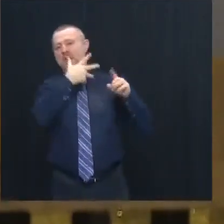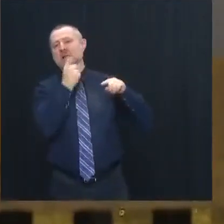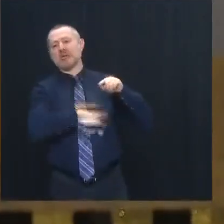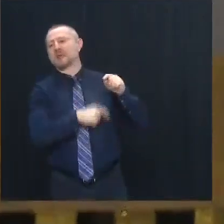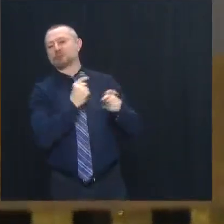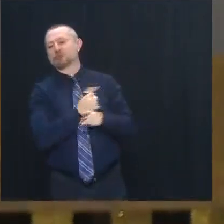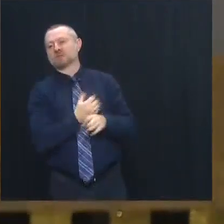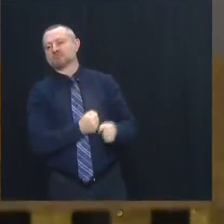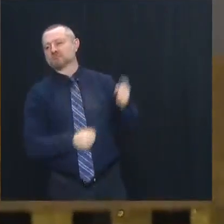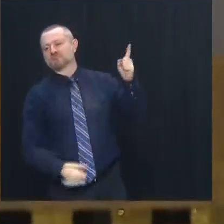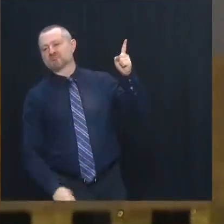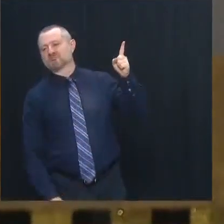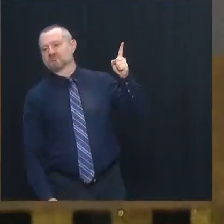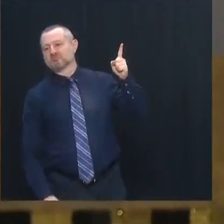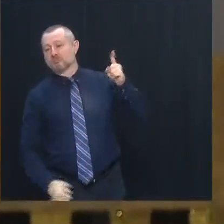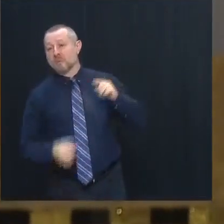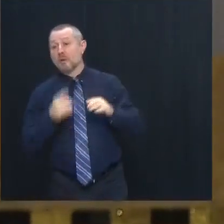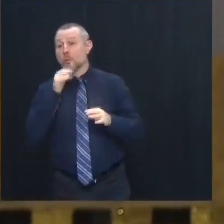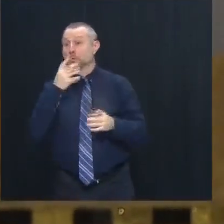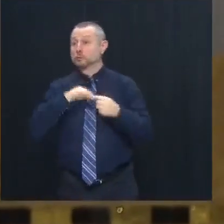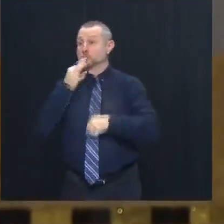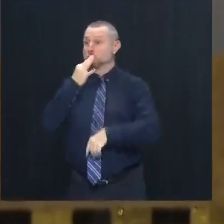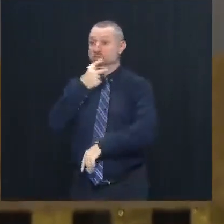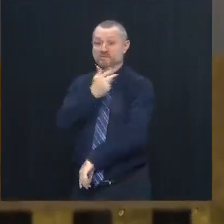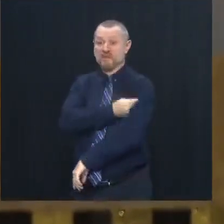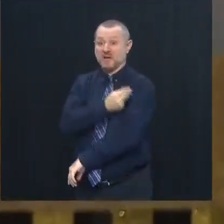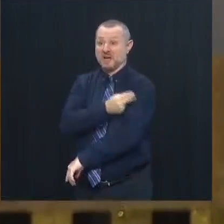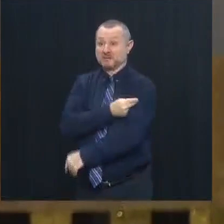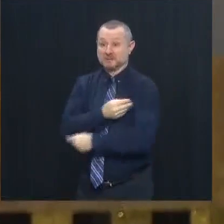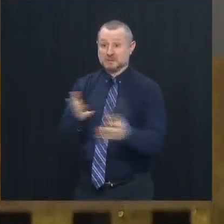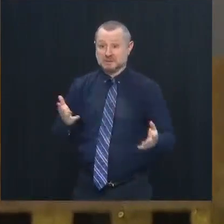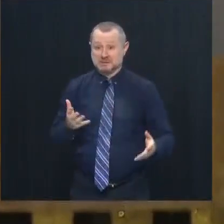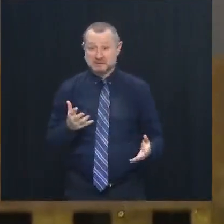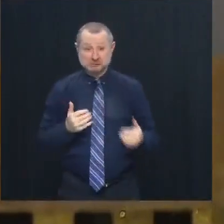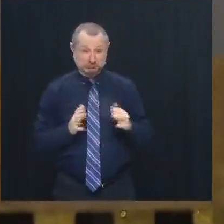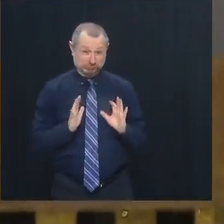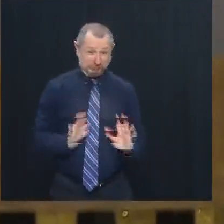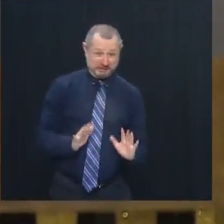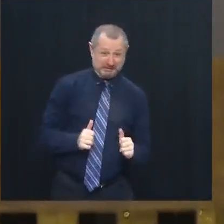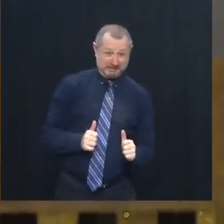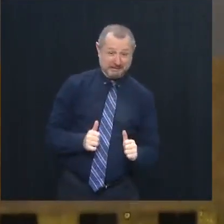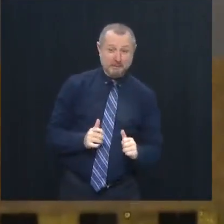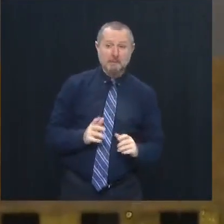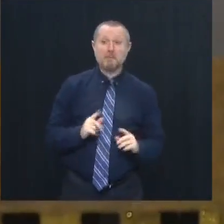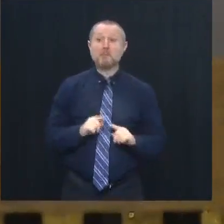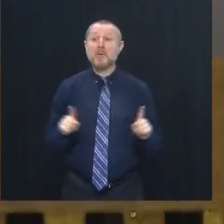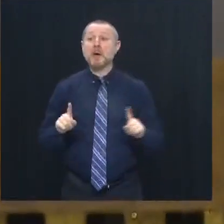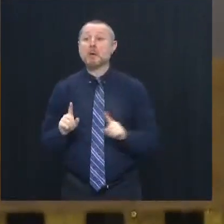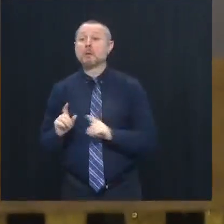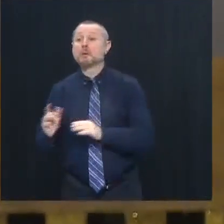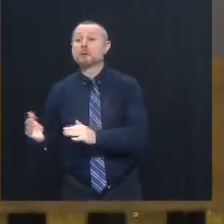COVID LOW TIDE SHOWED THE LACK OF TRUST IN THE FEDERAL GOVERNMENT. WE HAVE A VACCINE ON THE WAY.